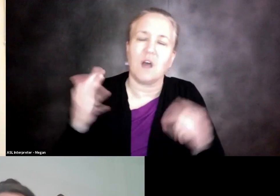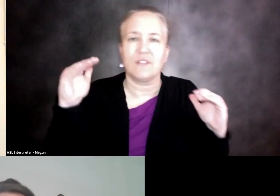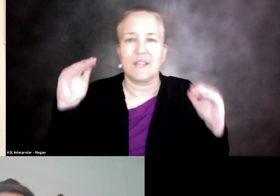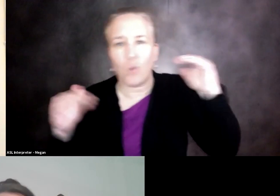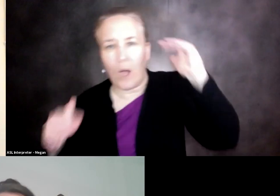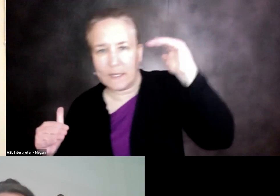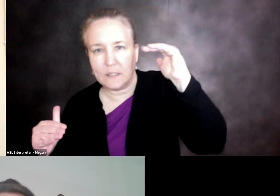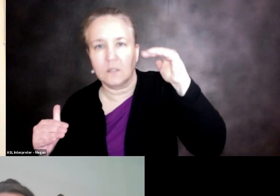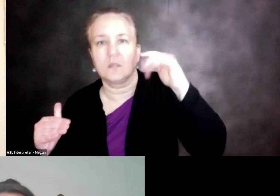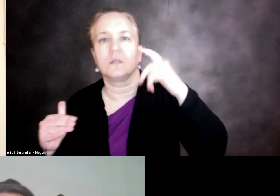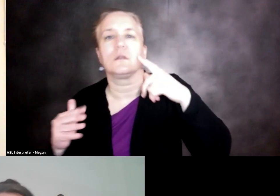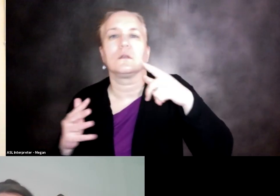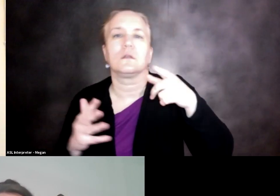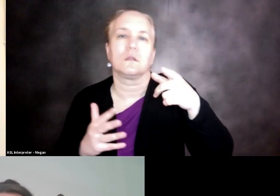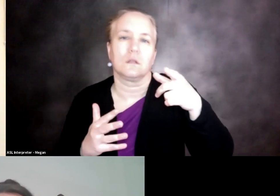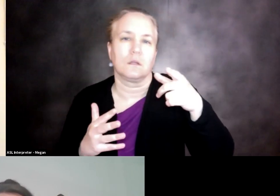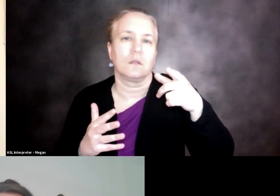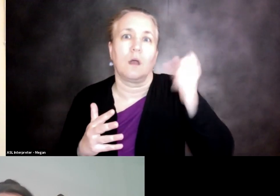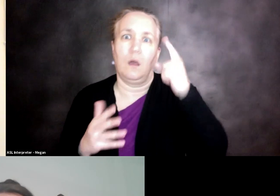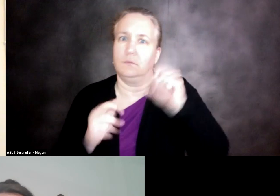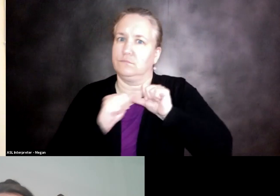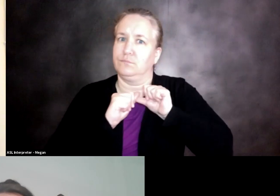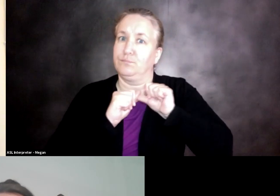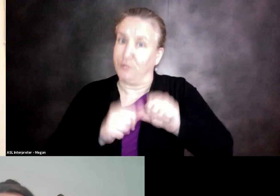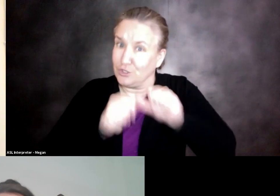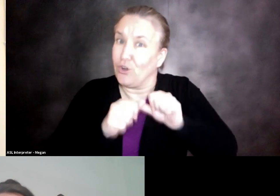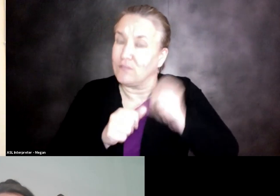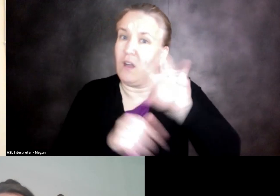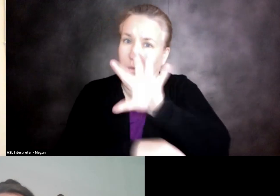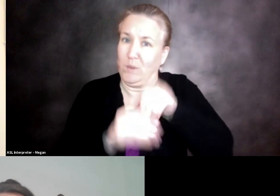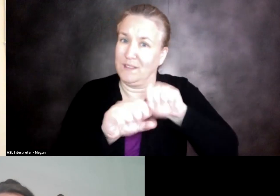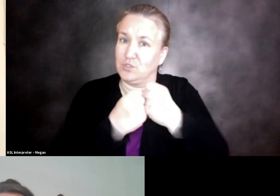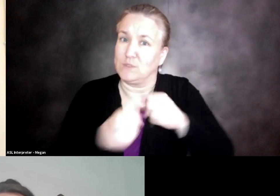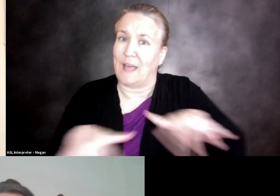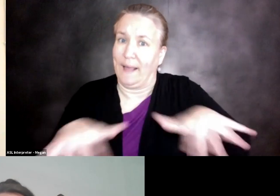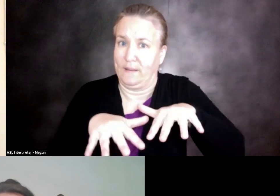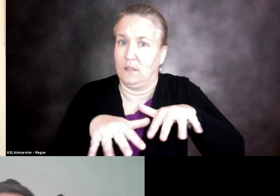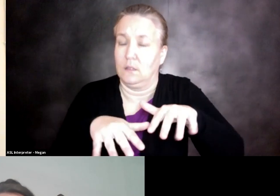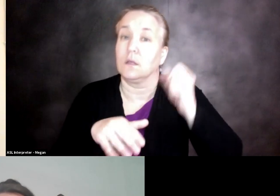that were preserved within the society at the same time